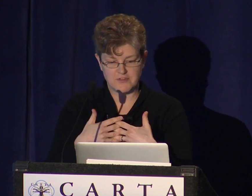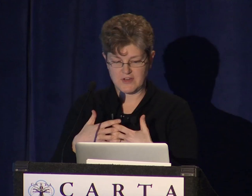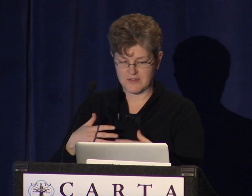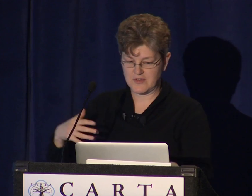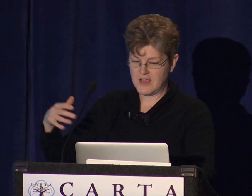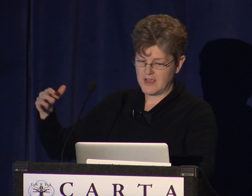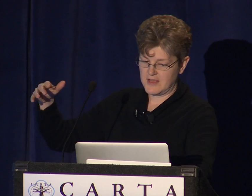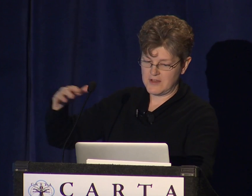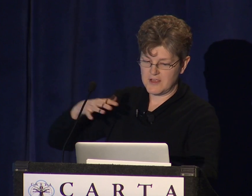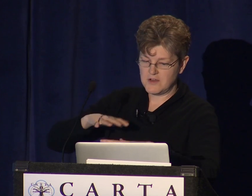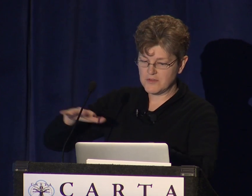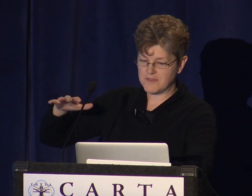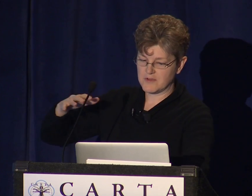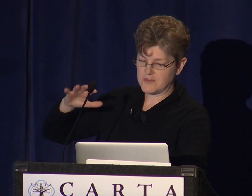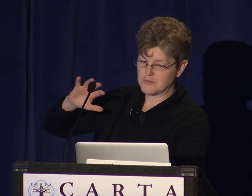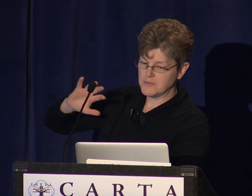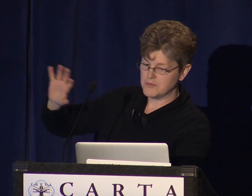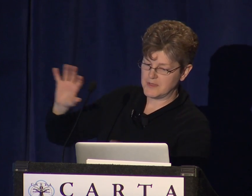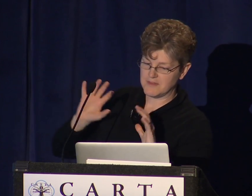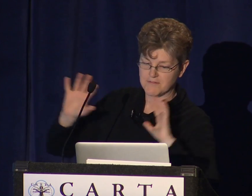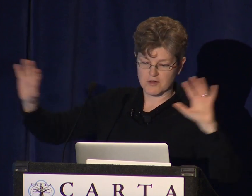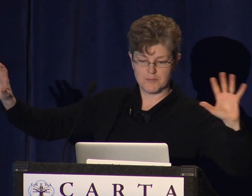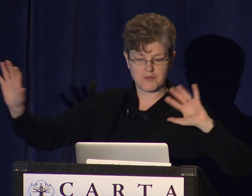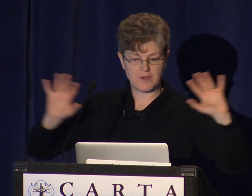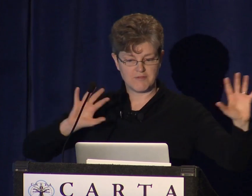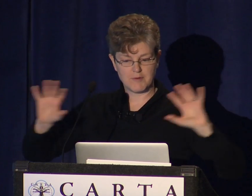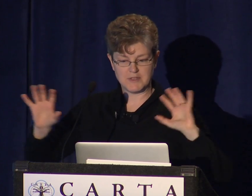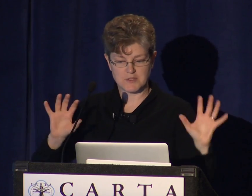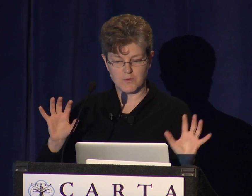of his chest, and note that there is this movement in the verbs away from and toward